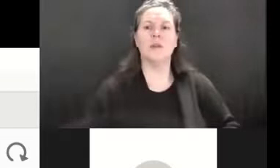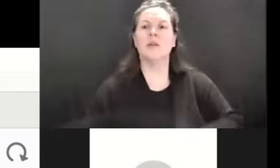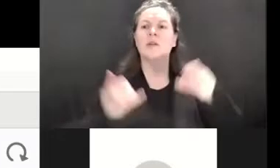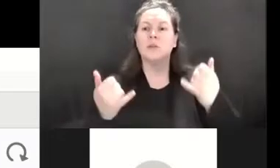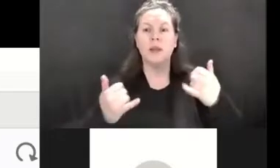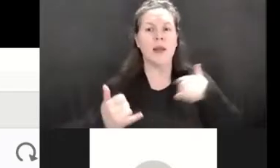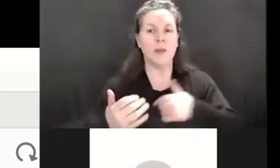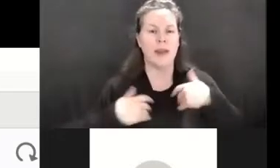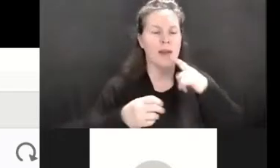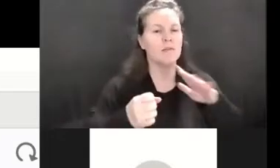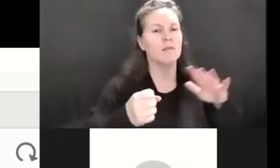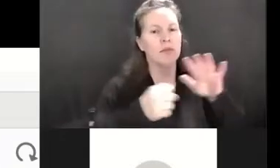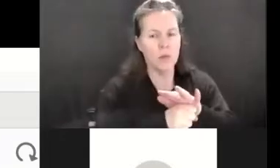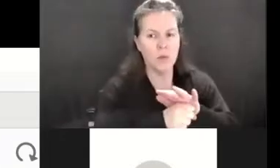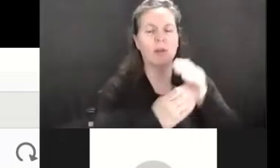but before I start,